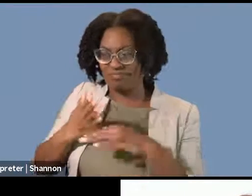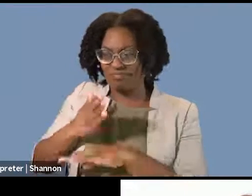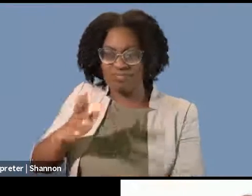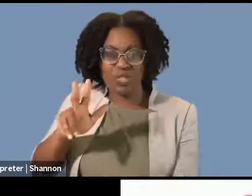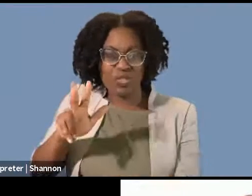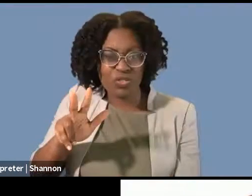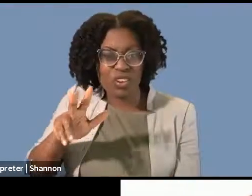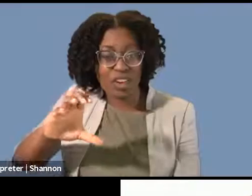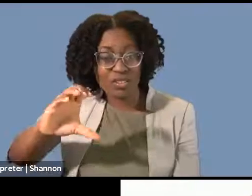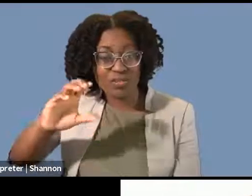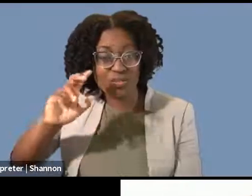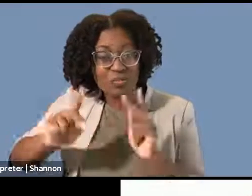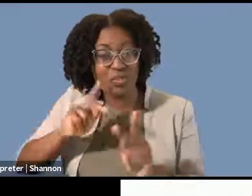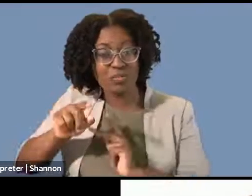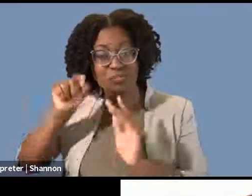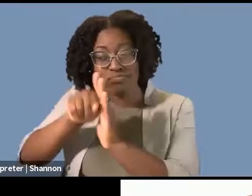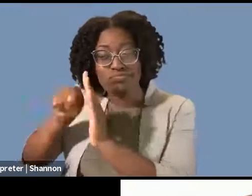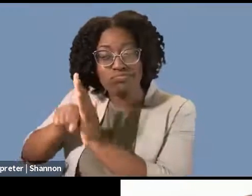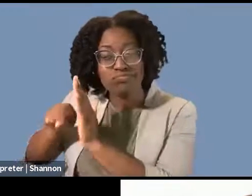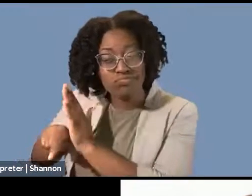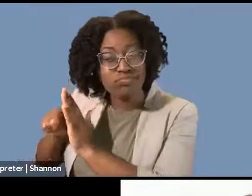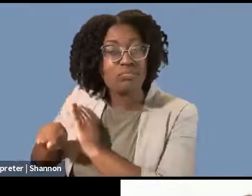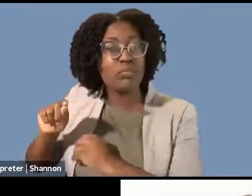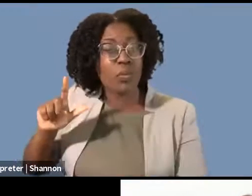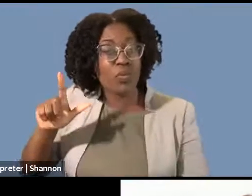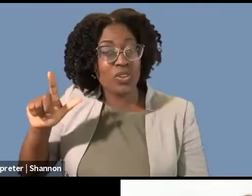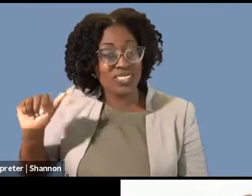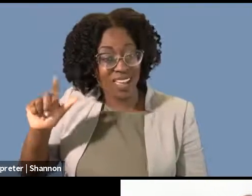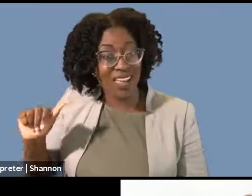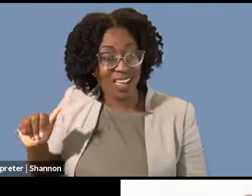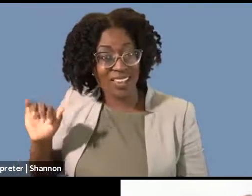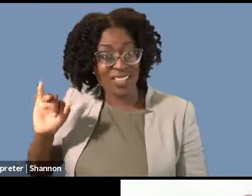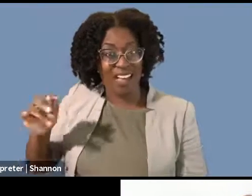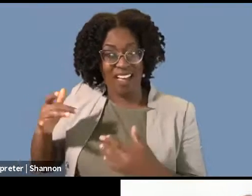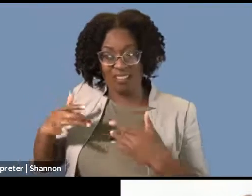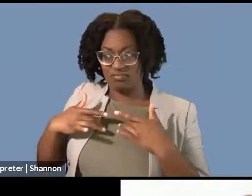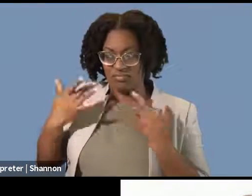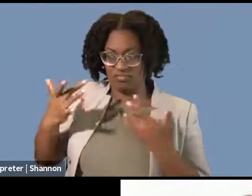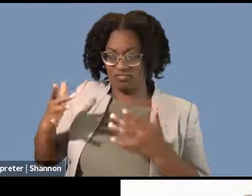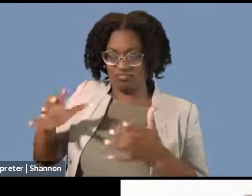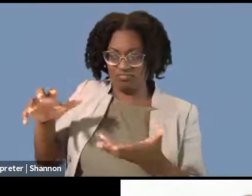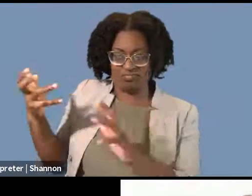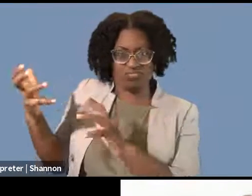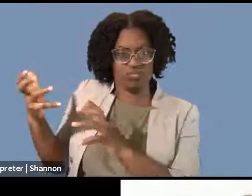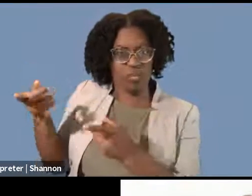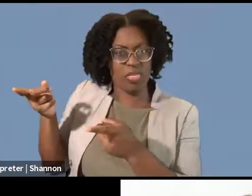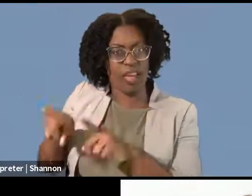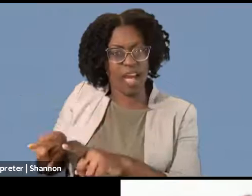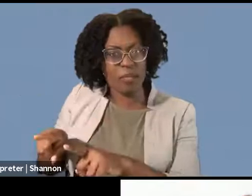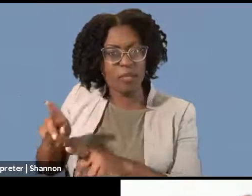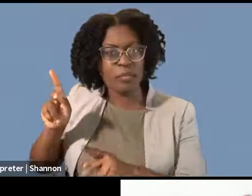massacre in Louisiana history. You know, and you hear all these different -- these things